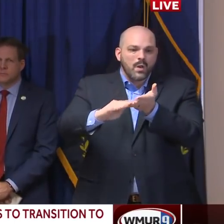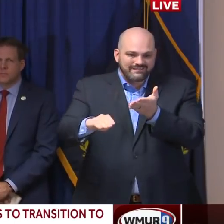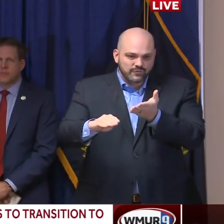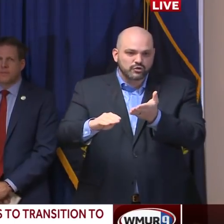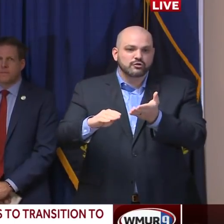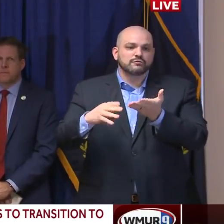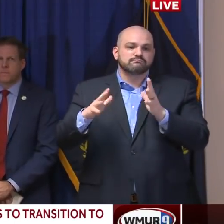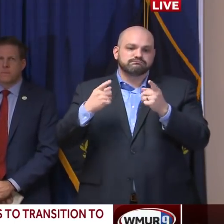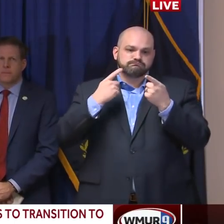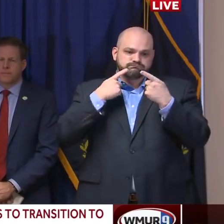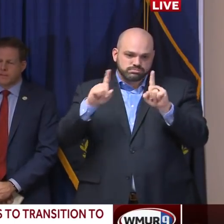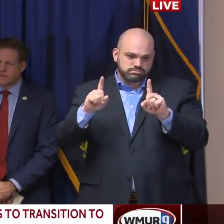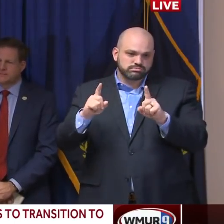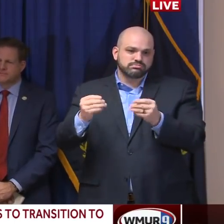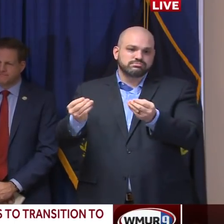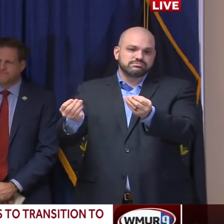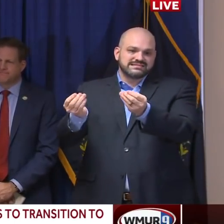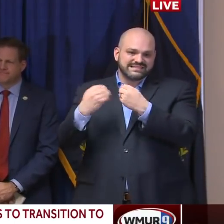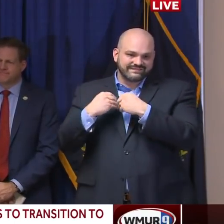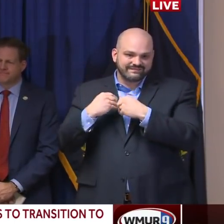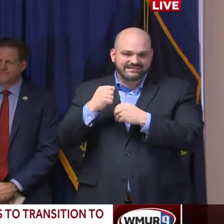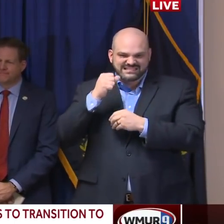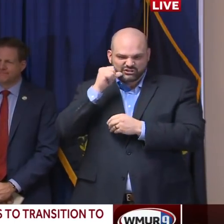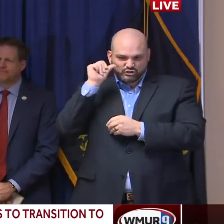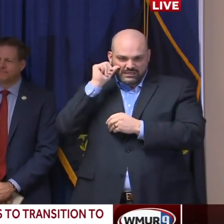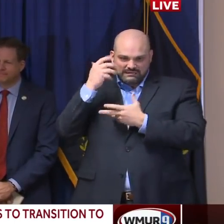EARLY ON IN THIS PROCESS, THE DEPARTMENT OF EDUCATION A WAIVER.